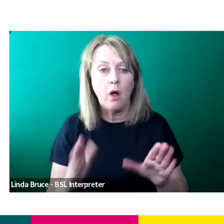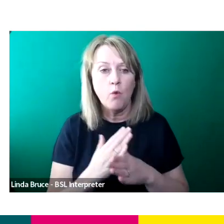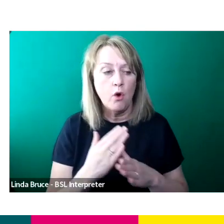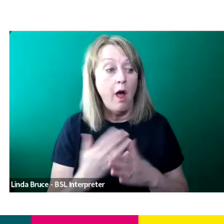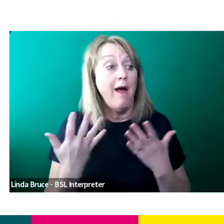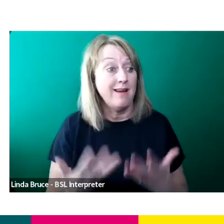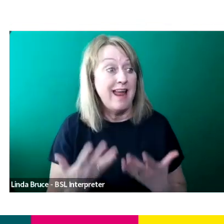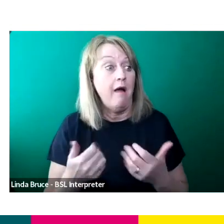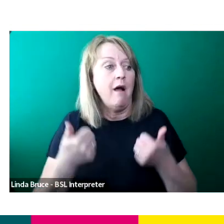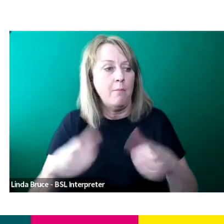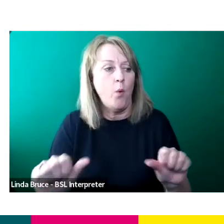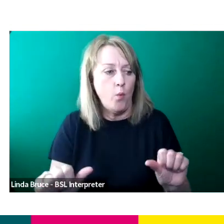Thank you.